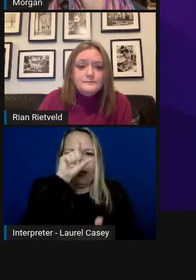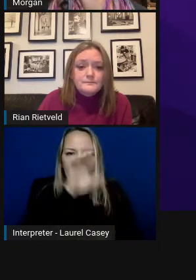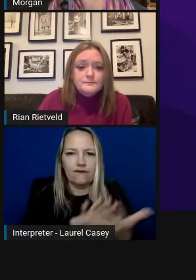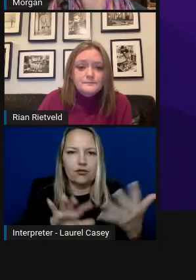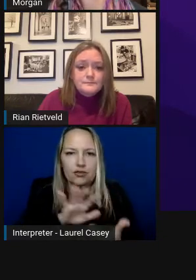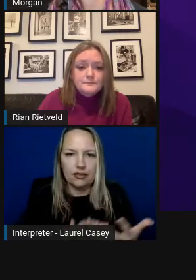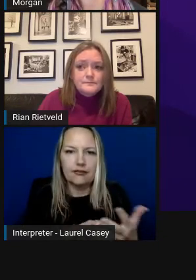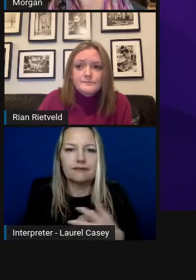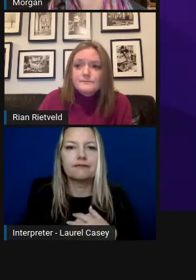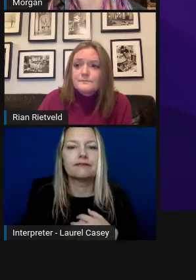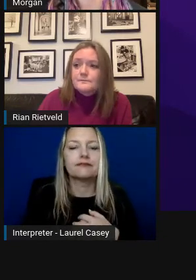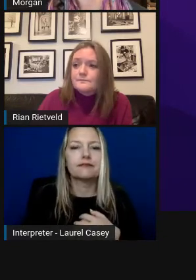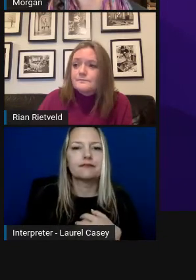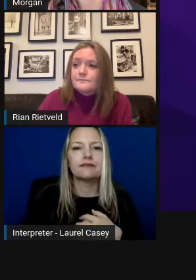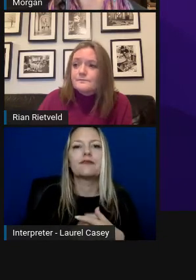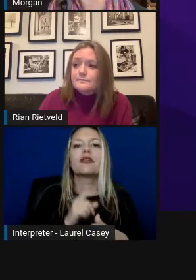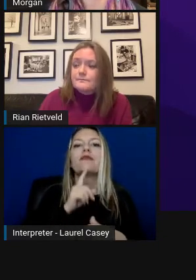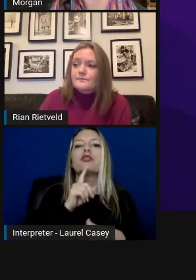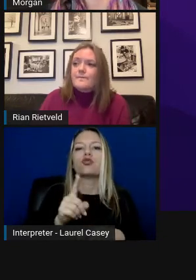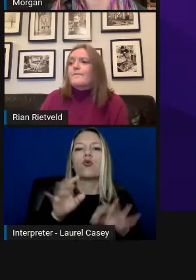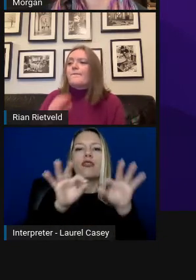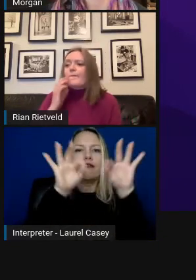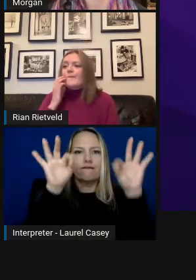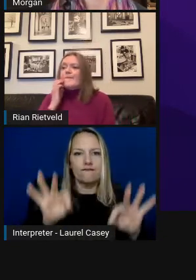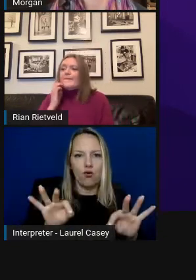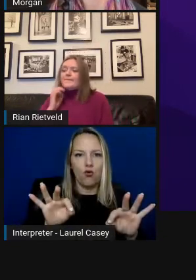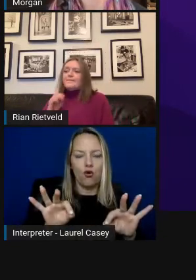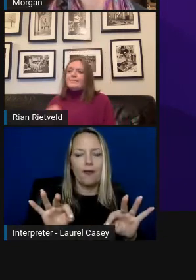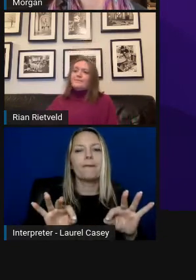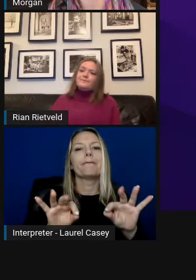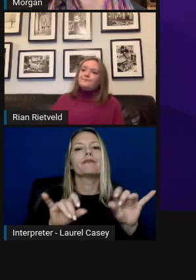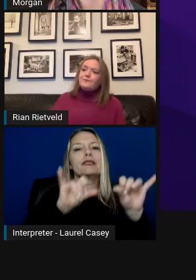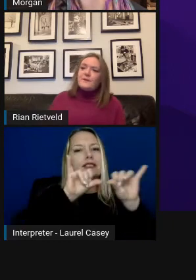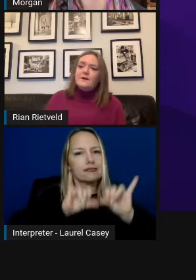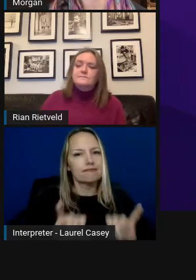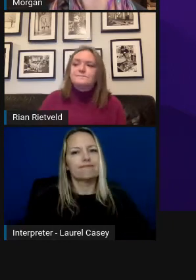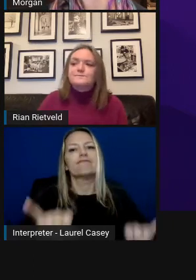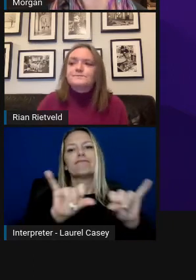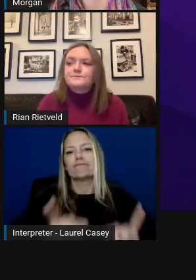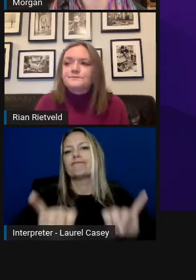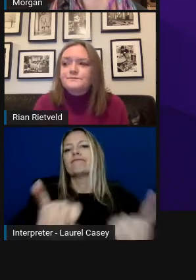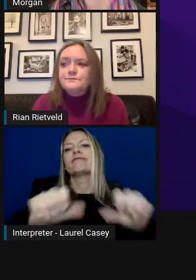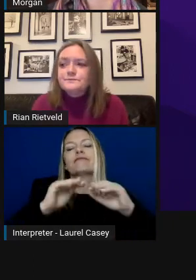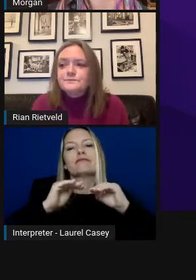Make sure that the form inputs are still intuitive and behave in a recognizable way.